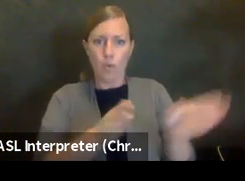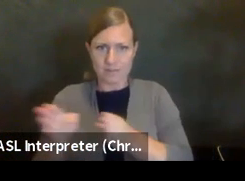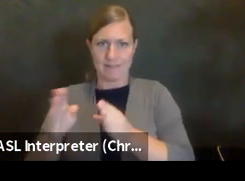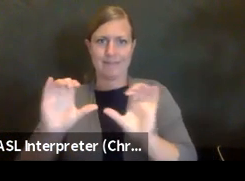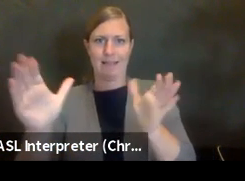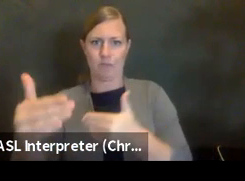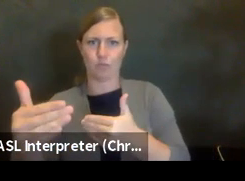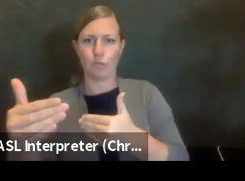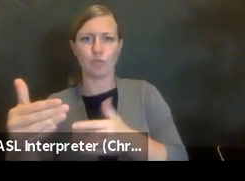Katherine Livick - ESD 112: And